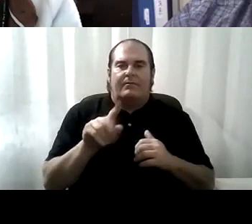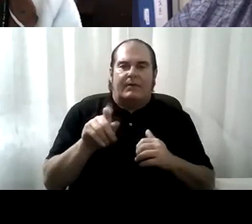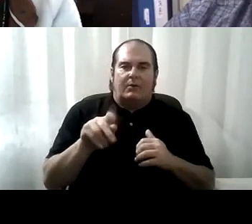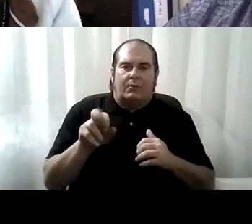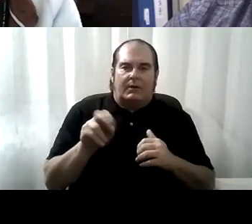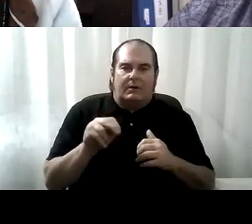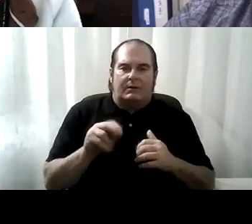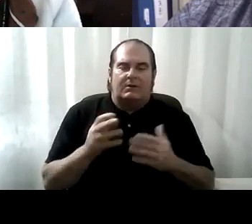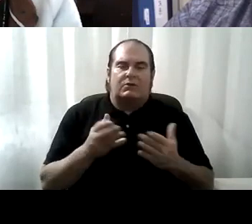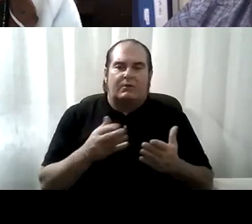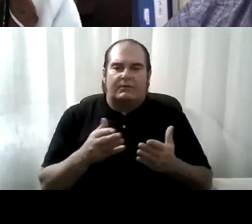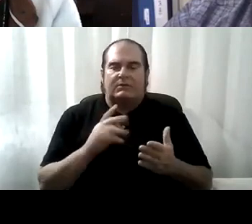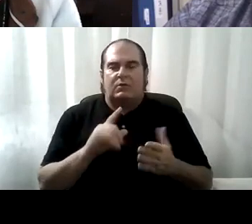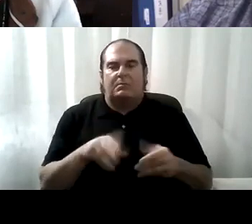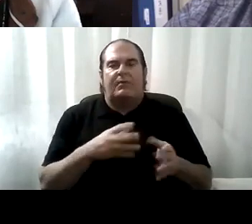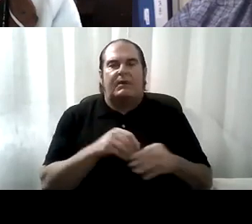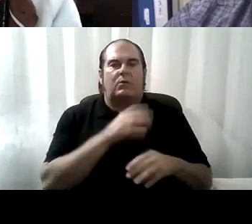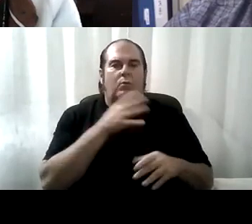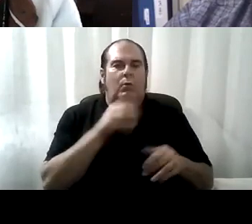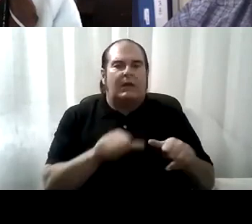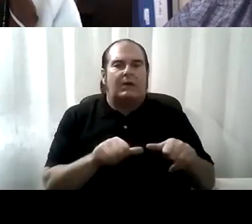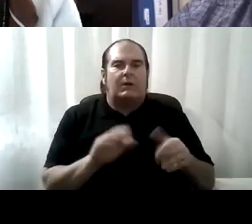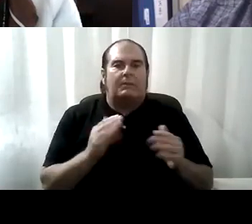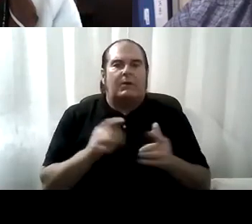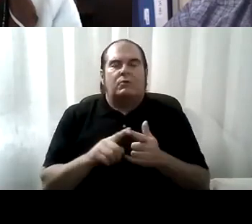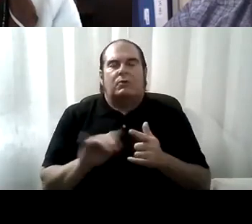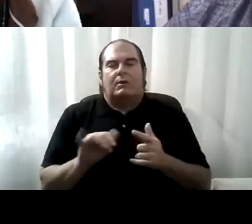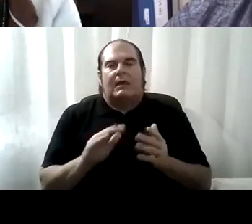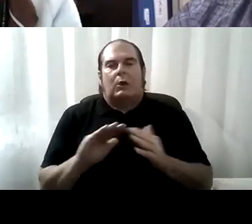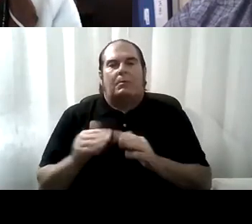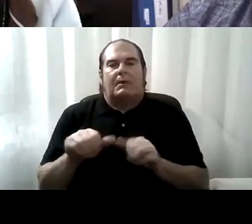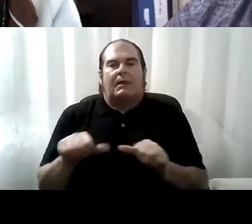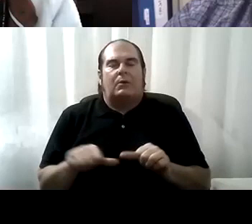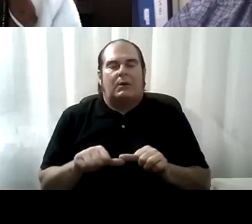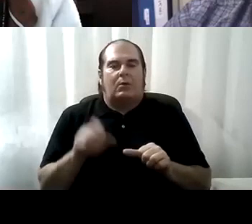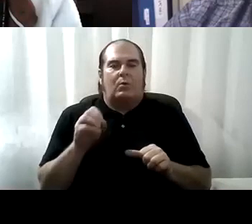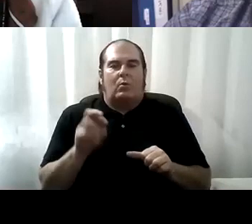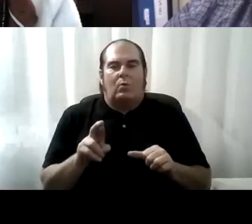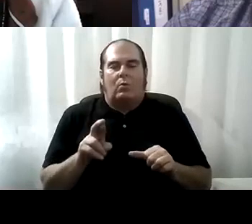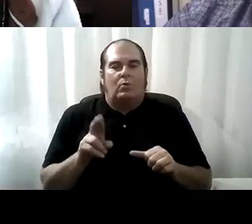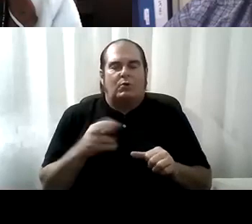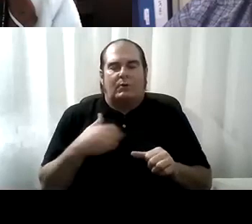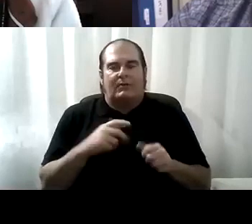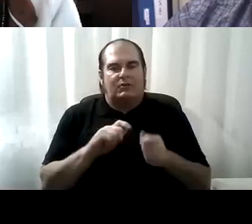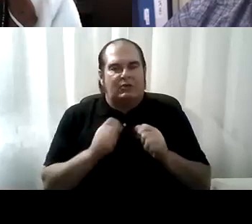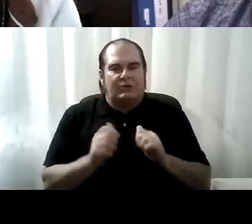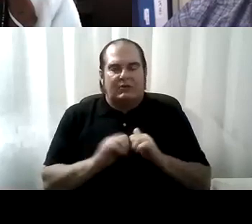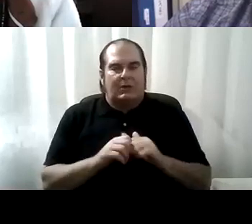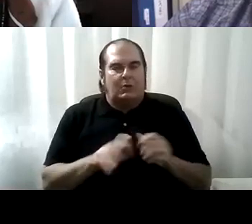rural area versus in a more urban area, or is there a change in how you provided veteran